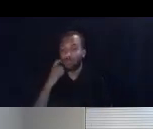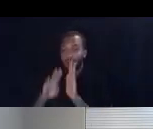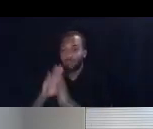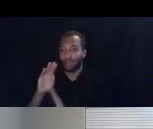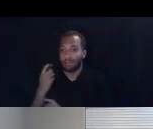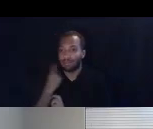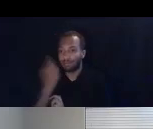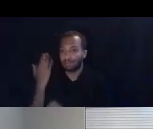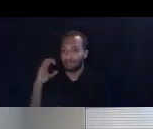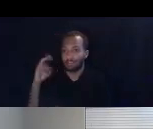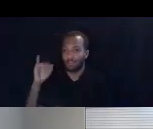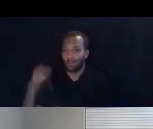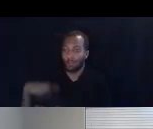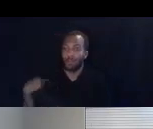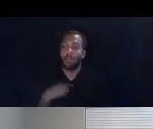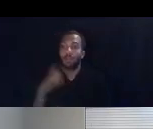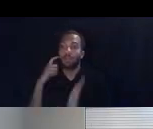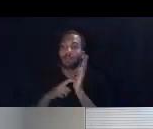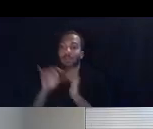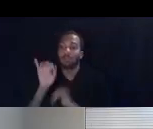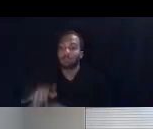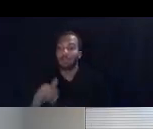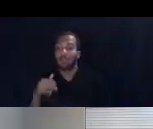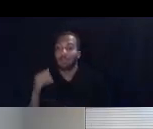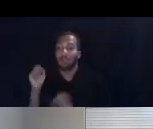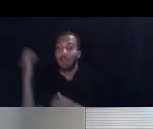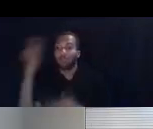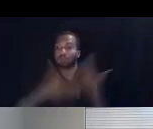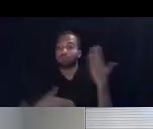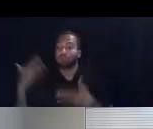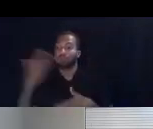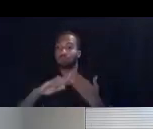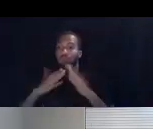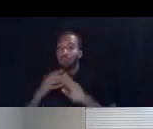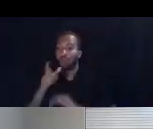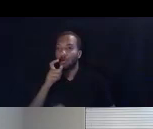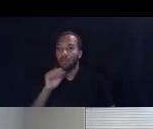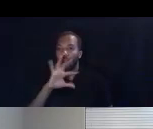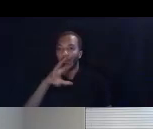we also recognized that we could miss communities that we're not engaged in that last community needs assessment.